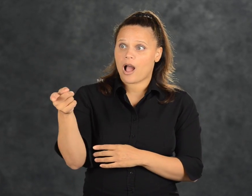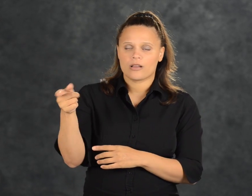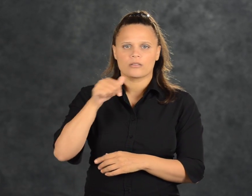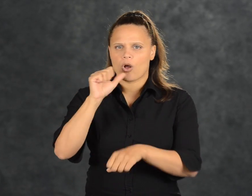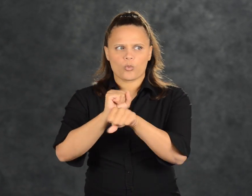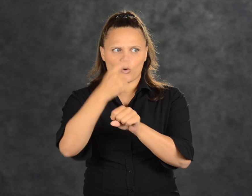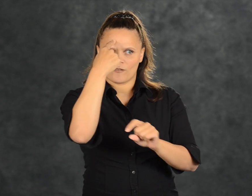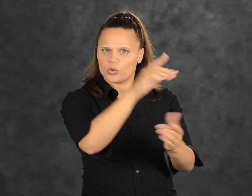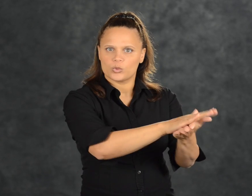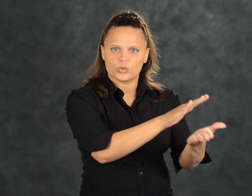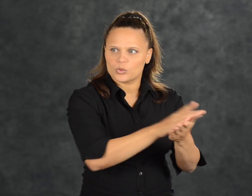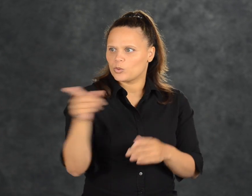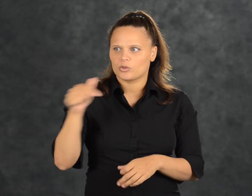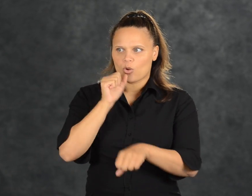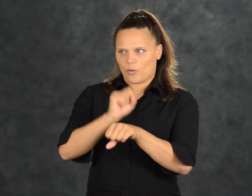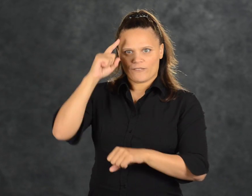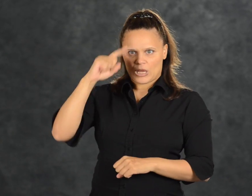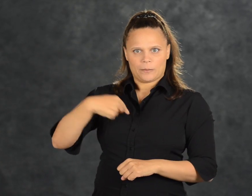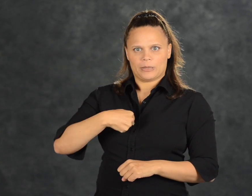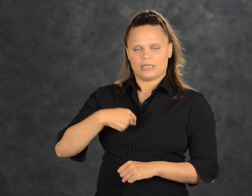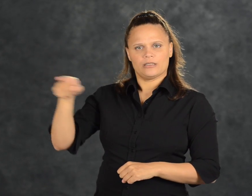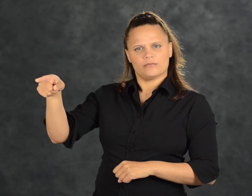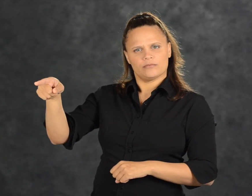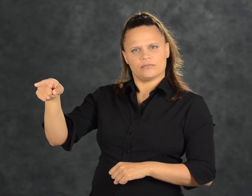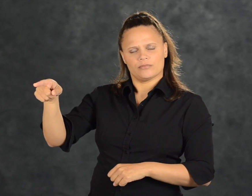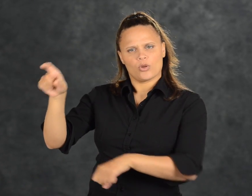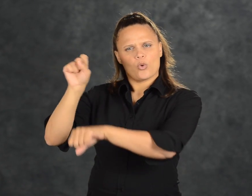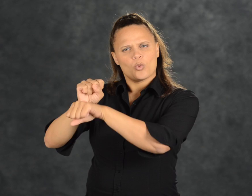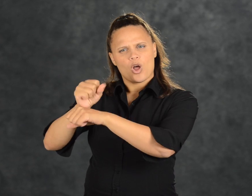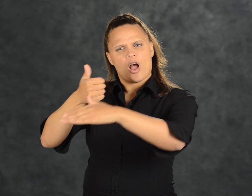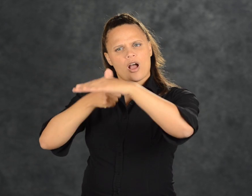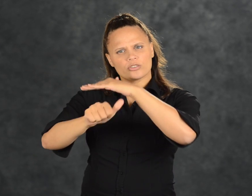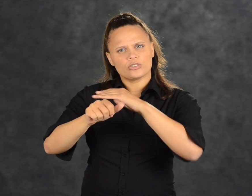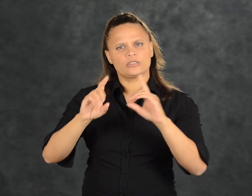who is not connected with either side.